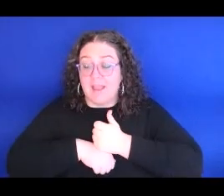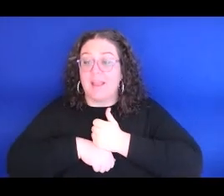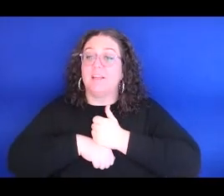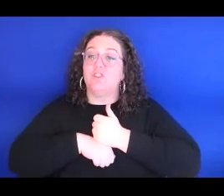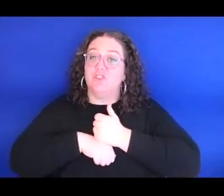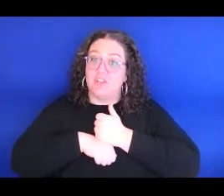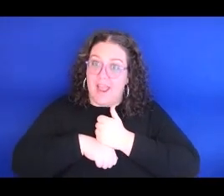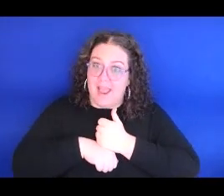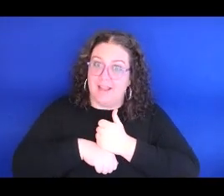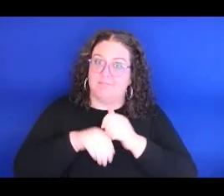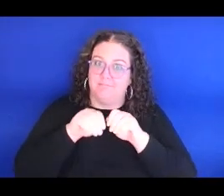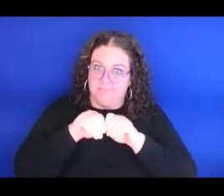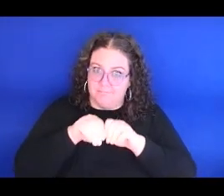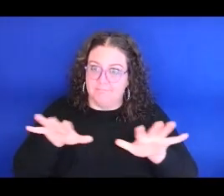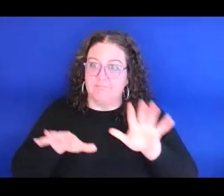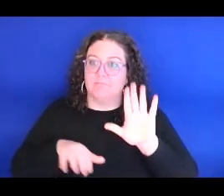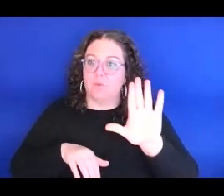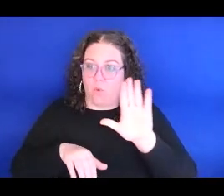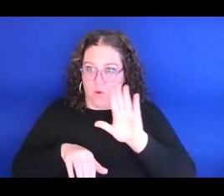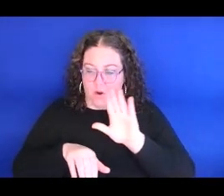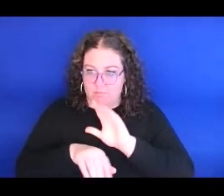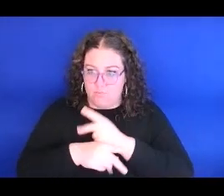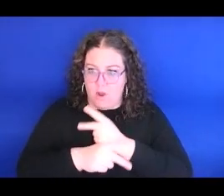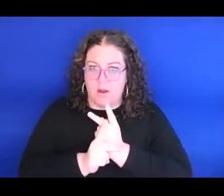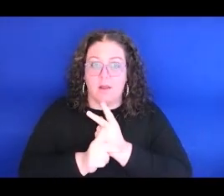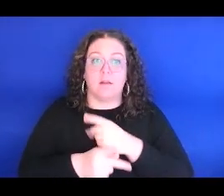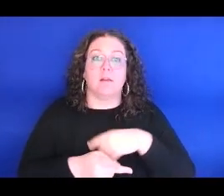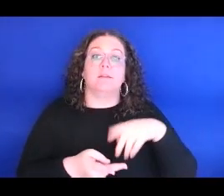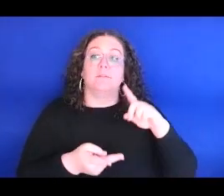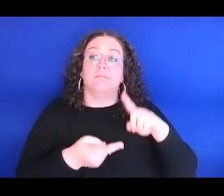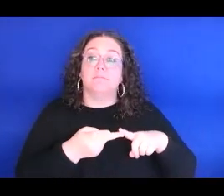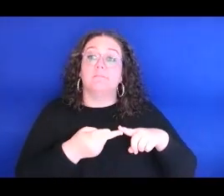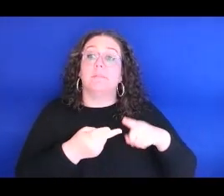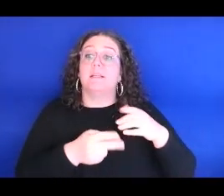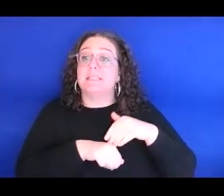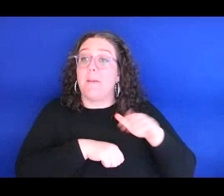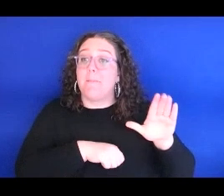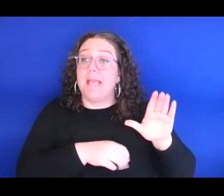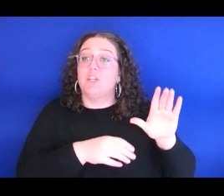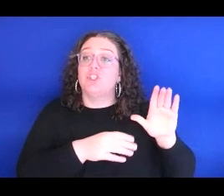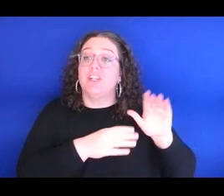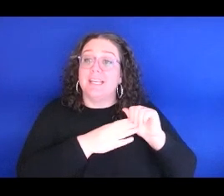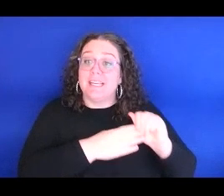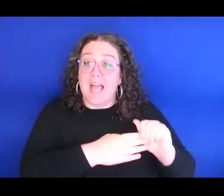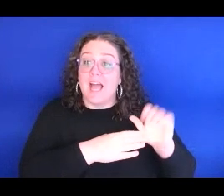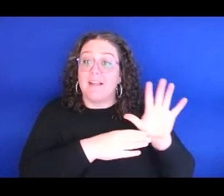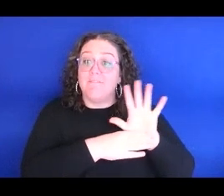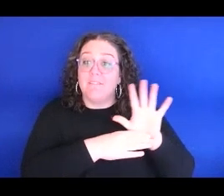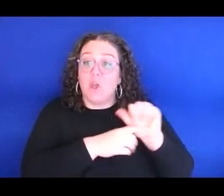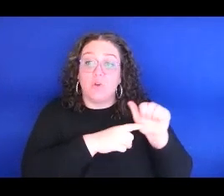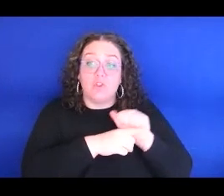There’s also a written submission guide and a video tutorial that walks you step by step through